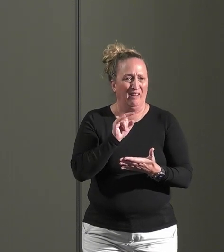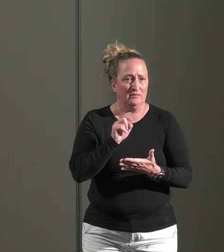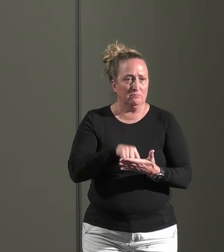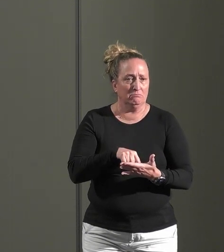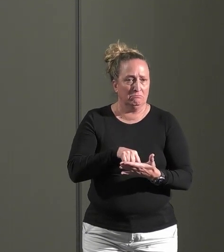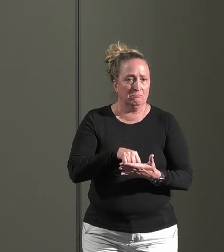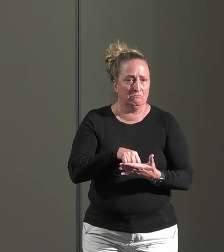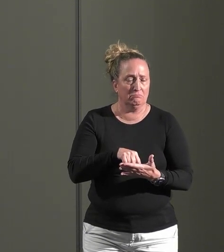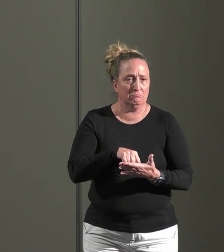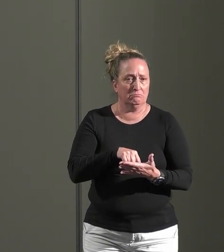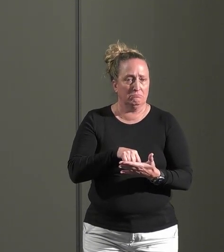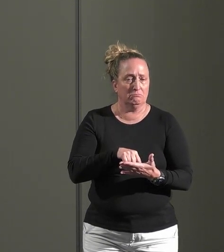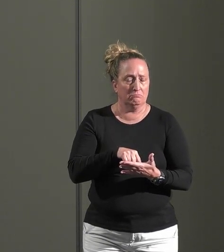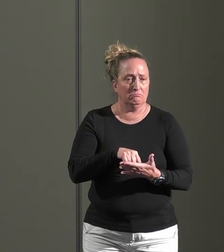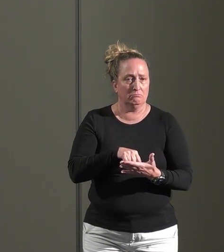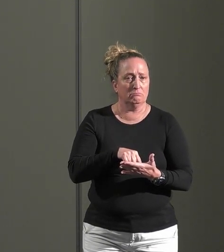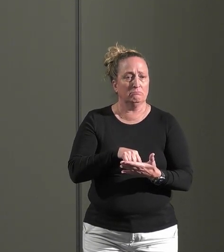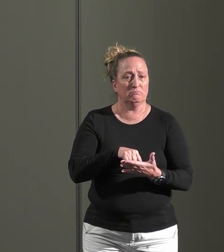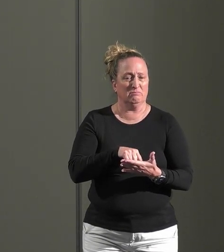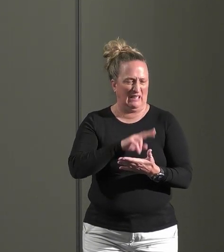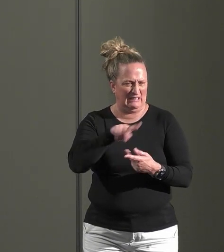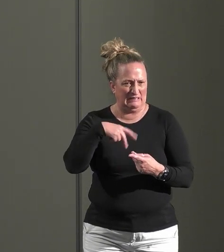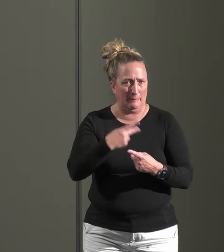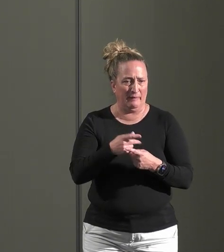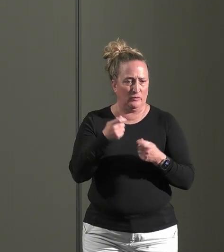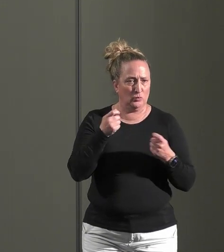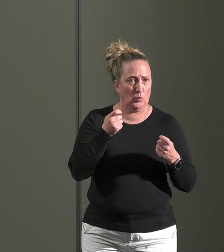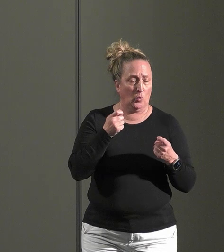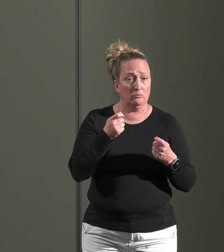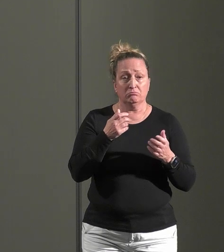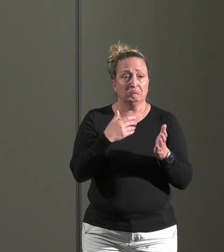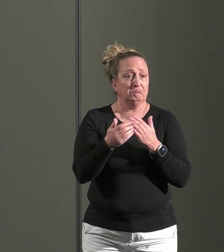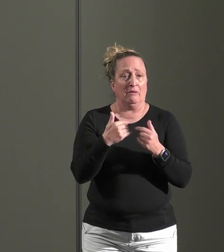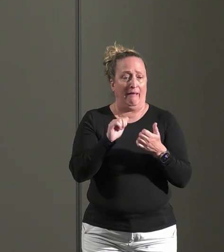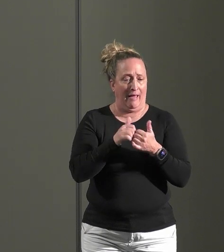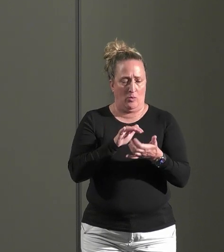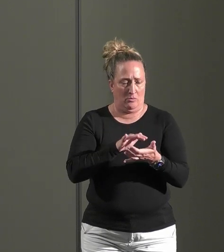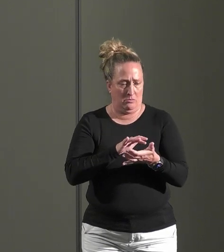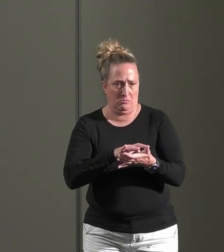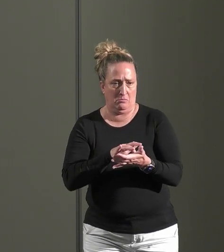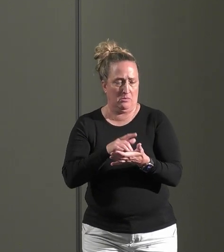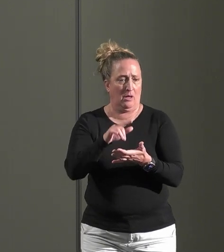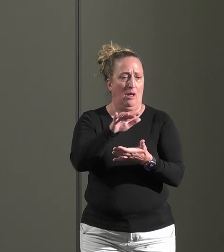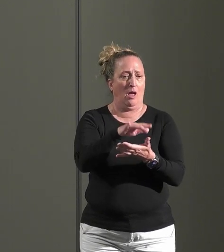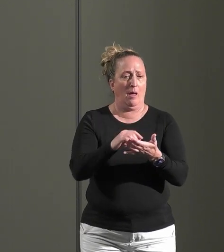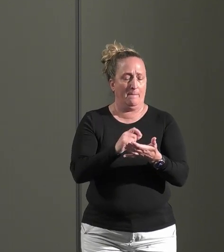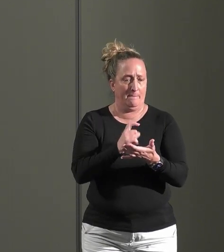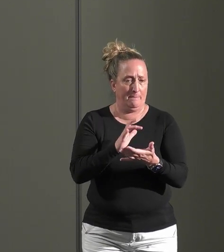you want to know that type of control. No matter how you navigate to that button. If you tab to